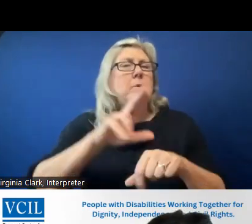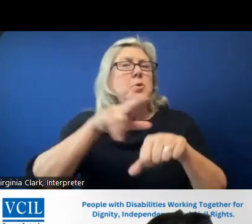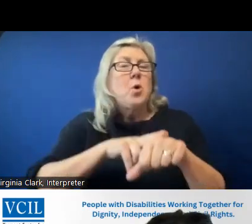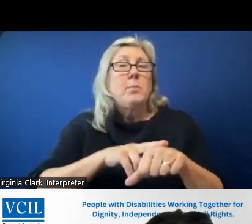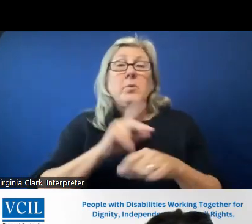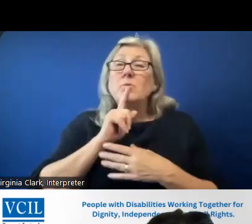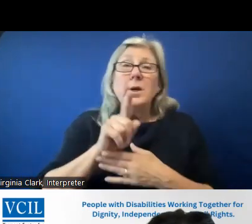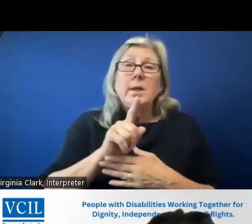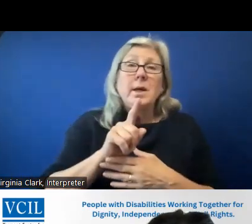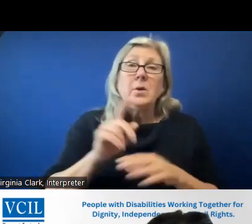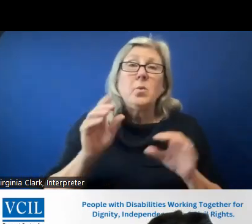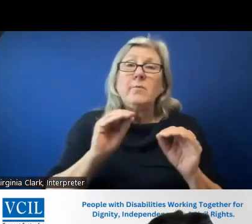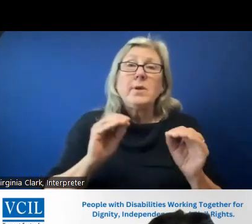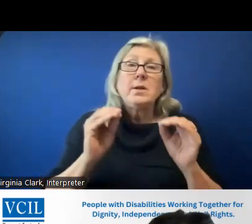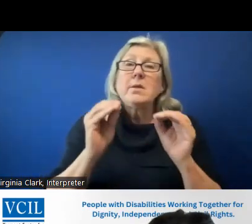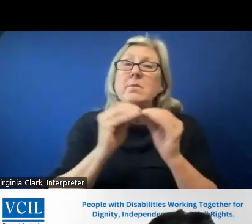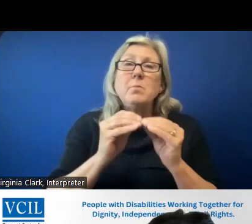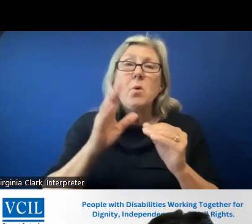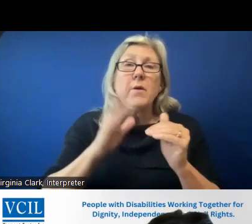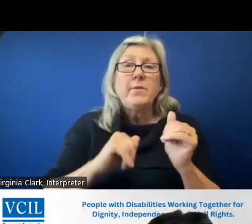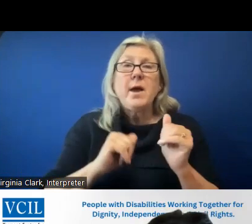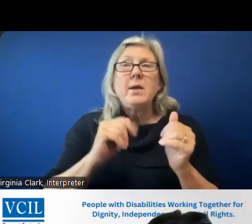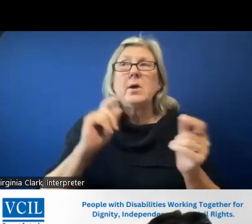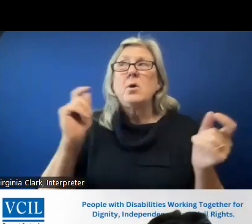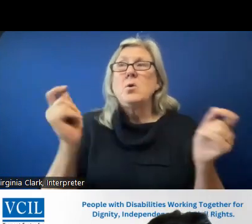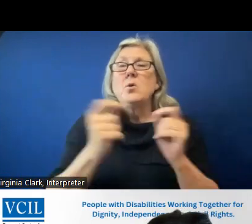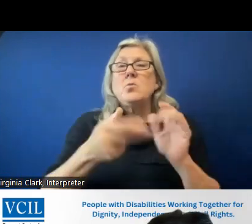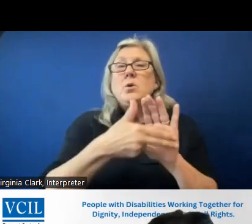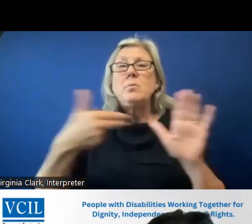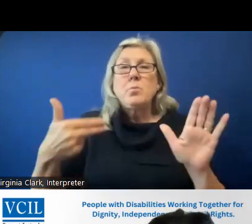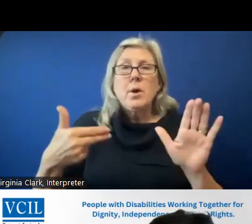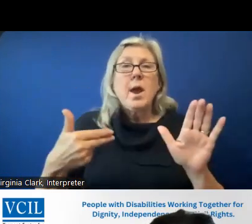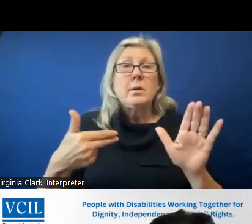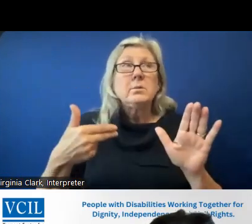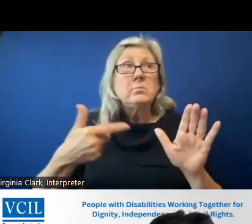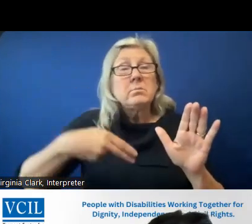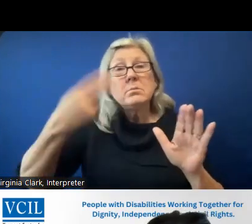to rebrand staggering levels of illness and death as something both expected and welcomed.